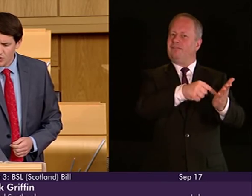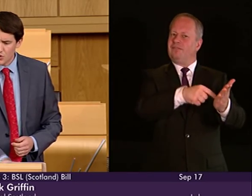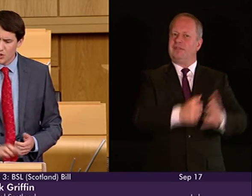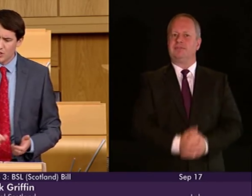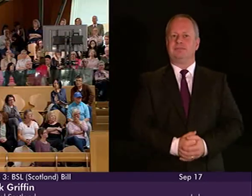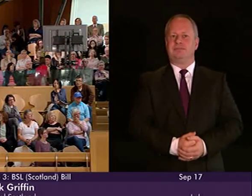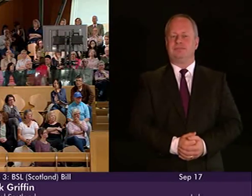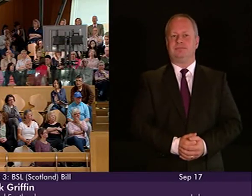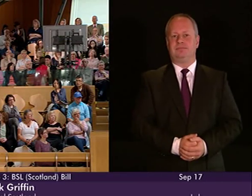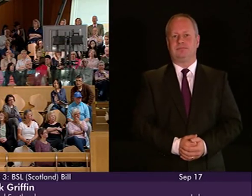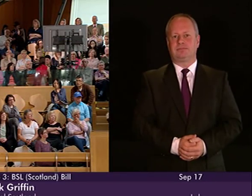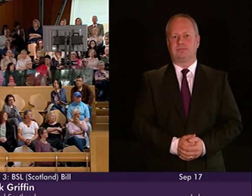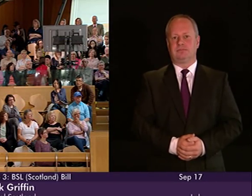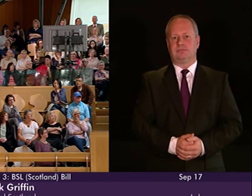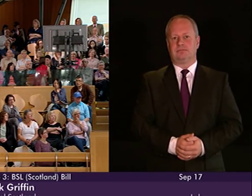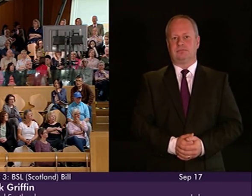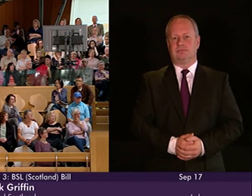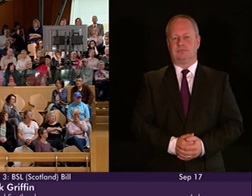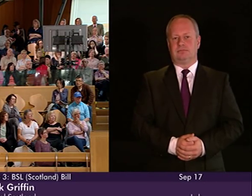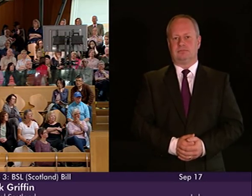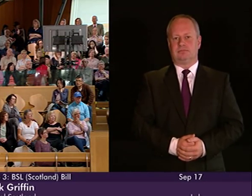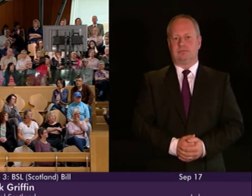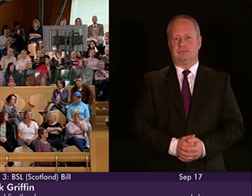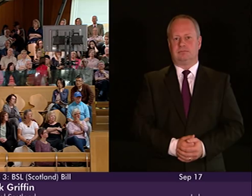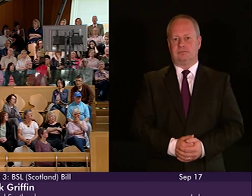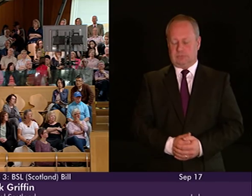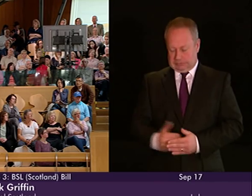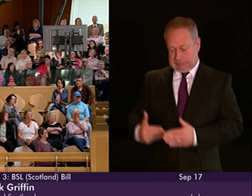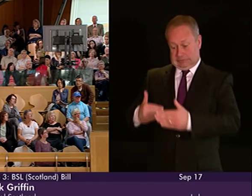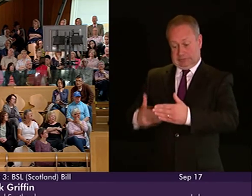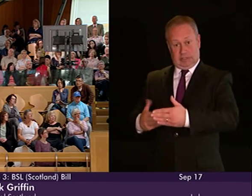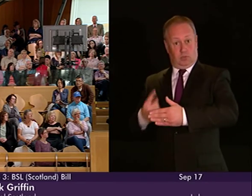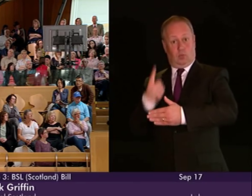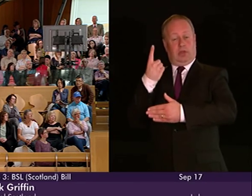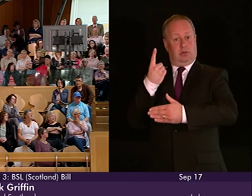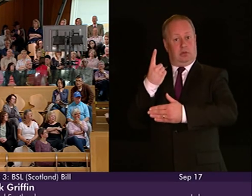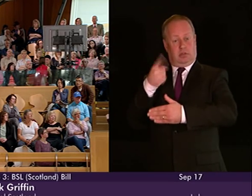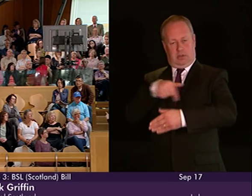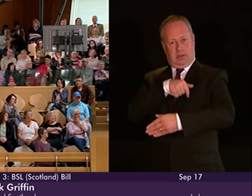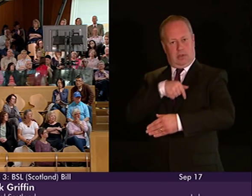During the stage 1 process, the Education and Culture Committee heard evidence from